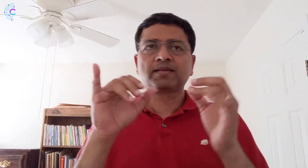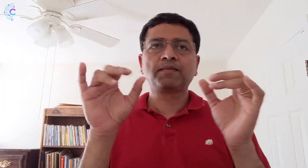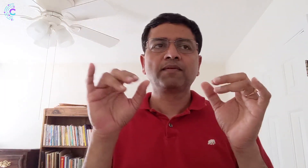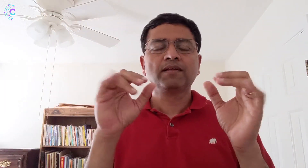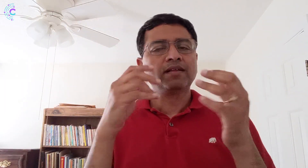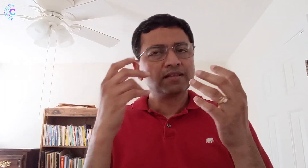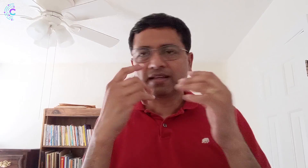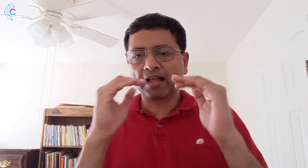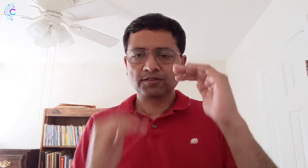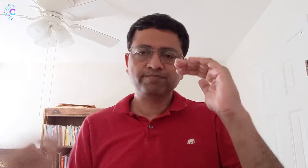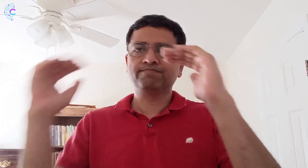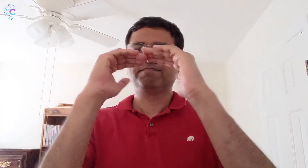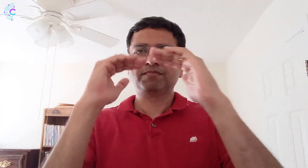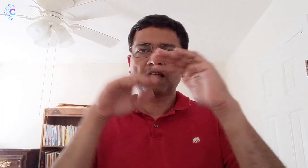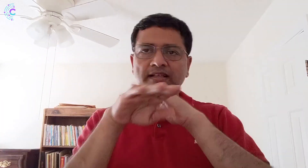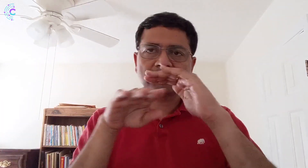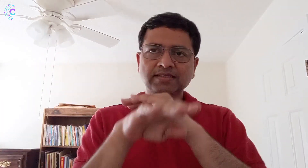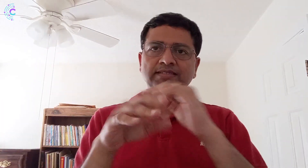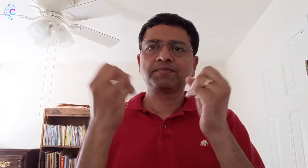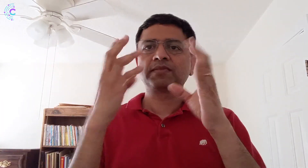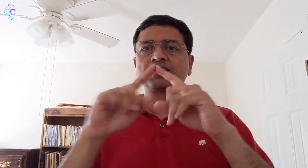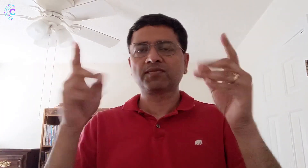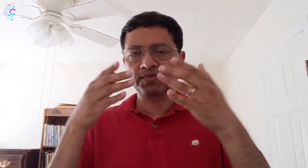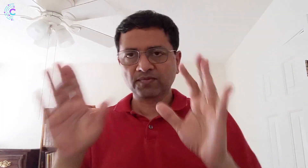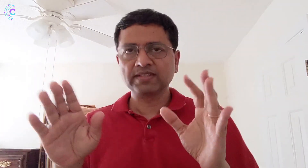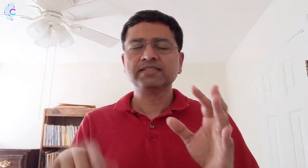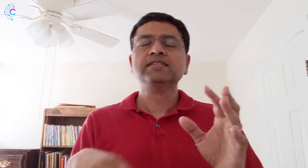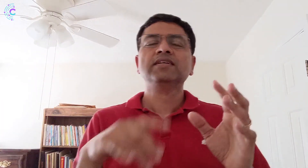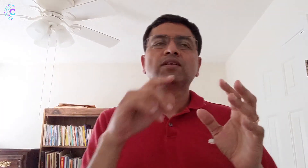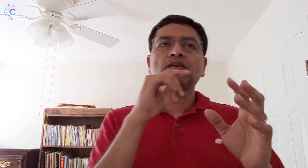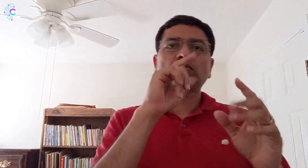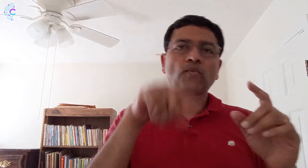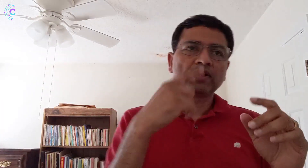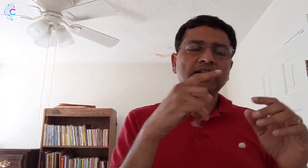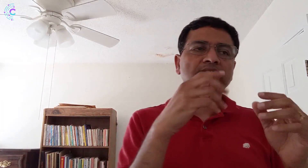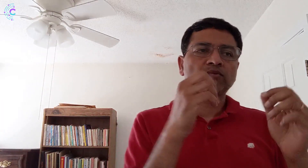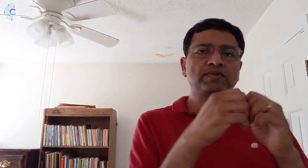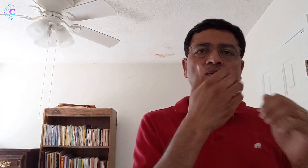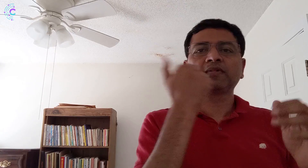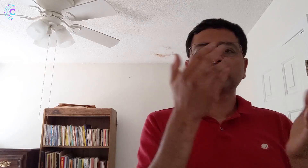to this field too such as achieving equity in education in many different ways. Not with only just having